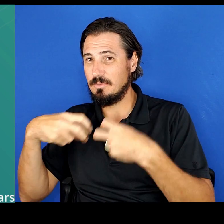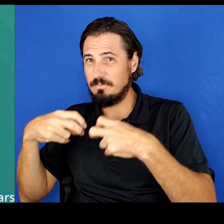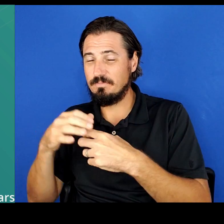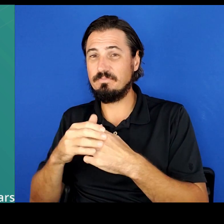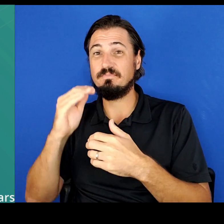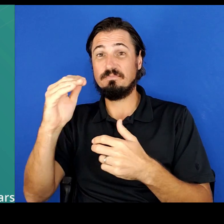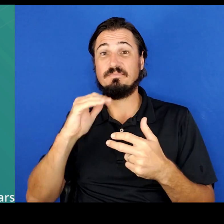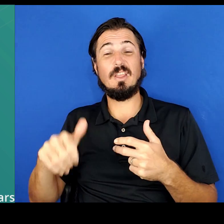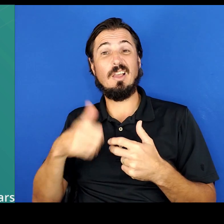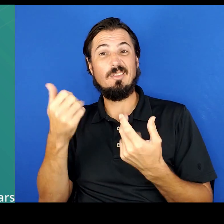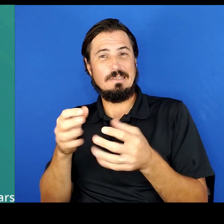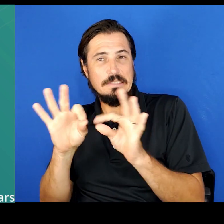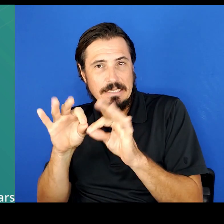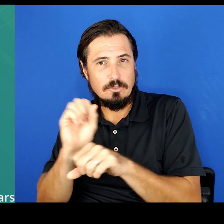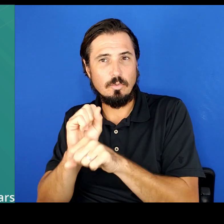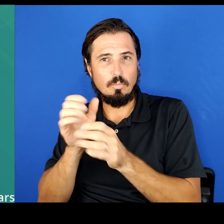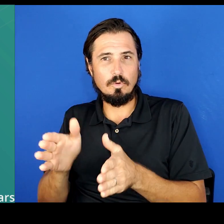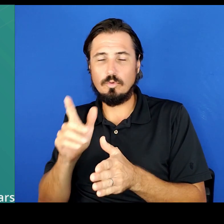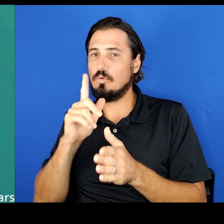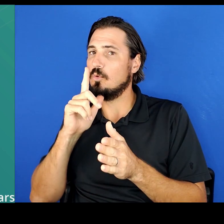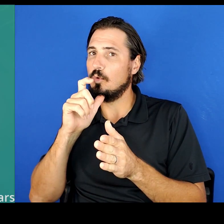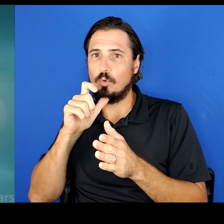other essential workers not already eligible.